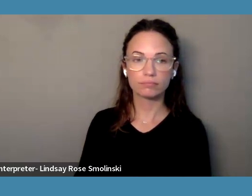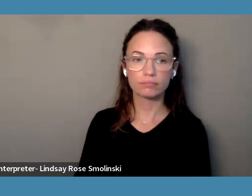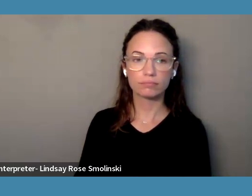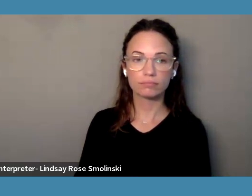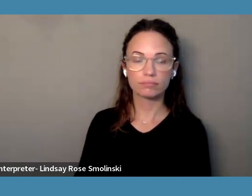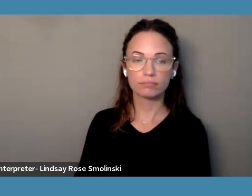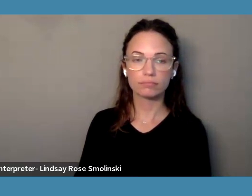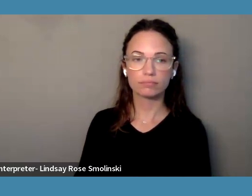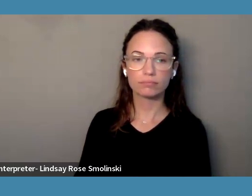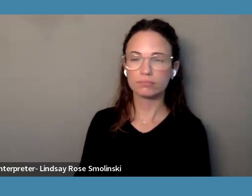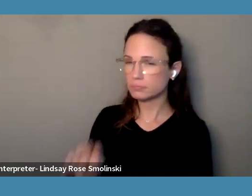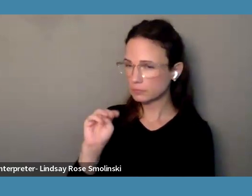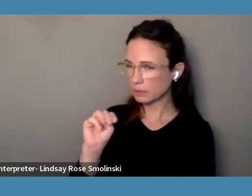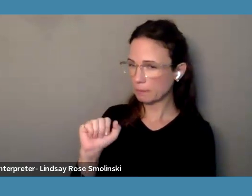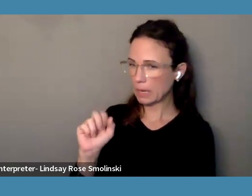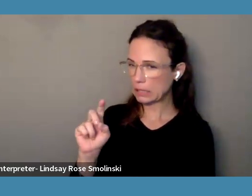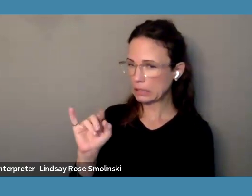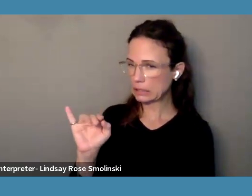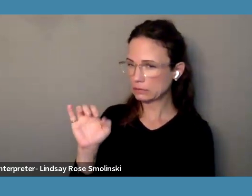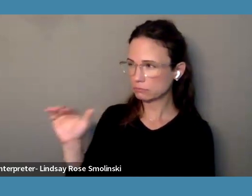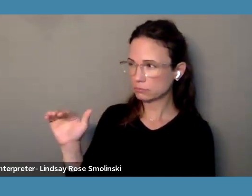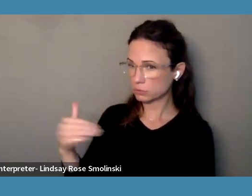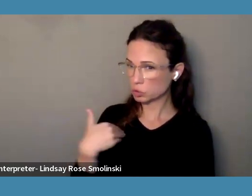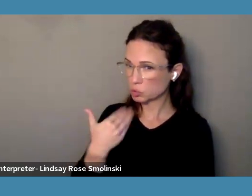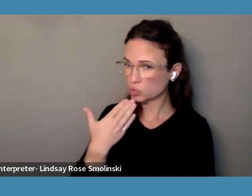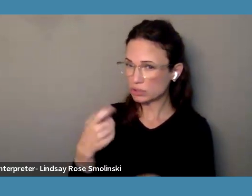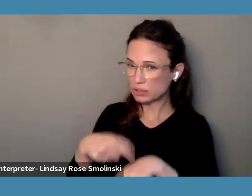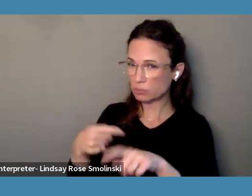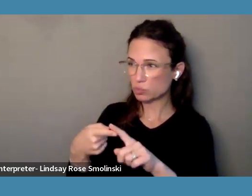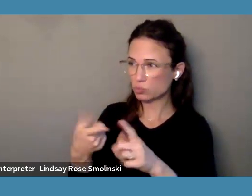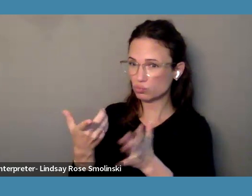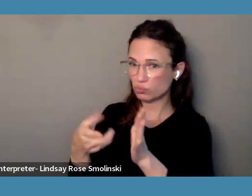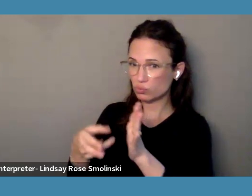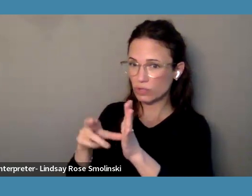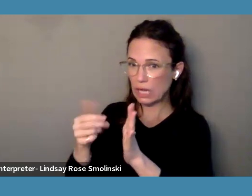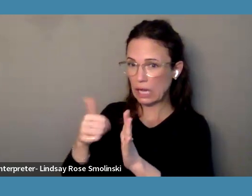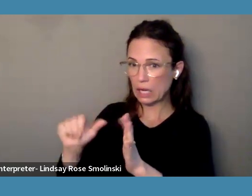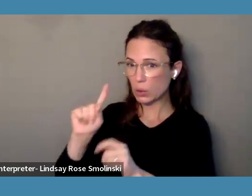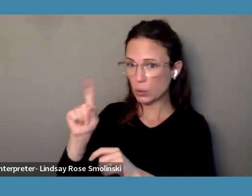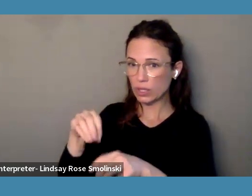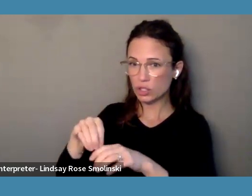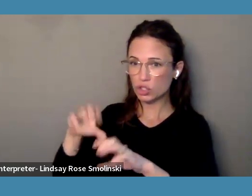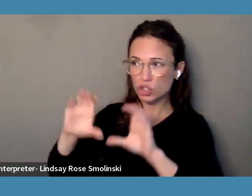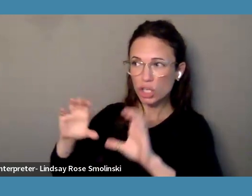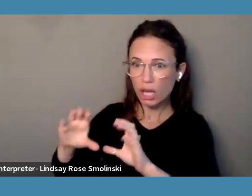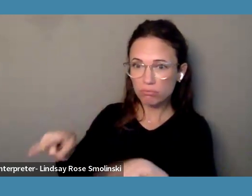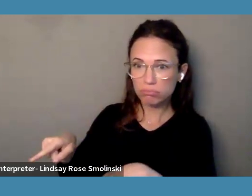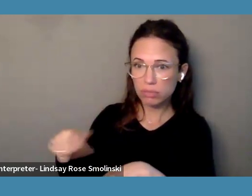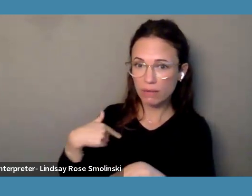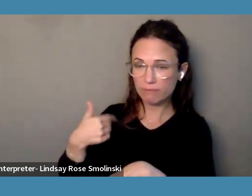Maddie, is this a good time to go over some of the questions that are in the chat? Do we have any that are in the chat?